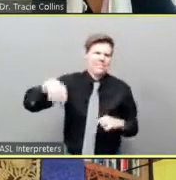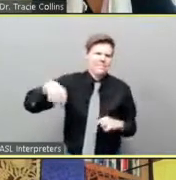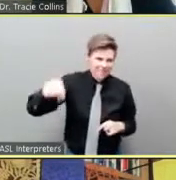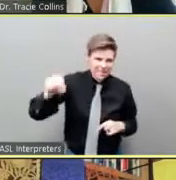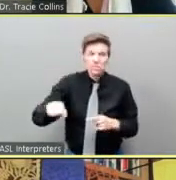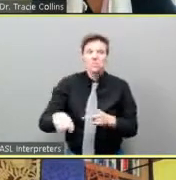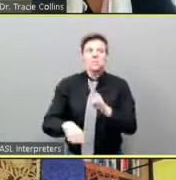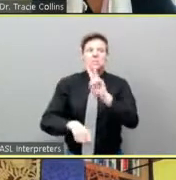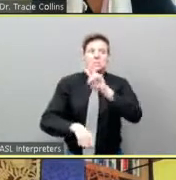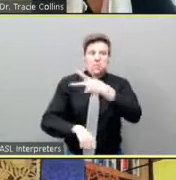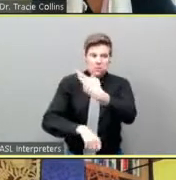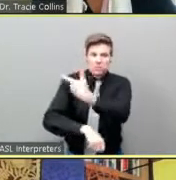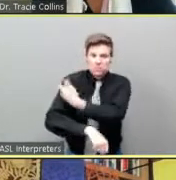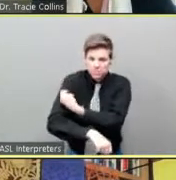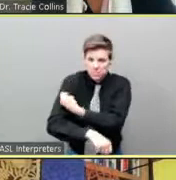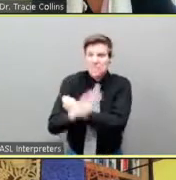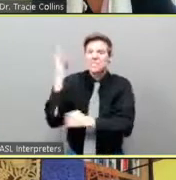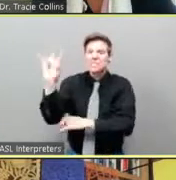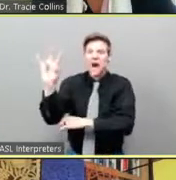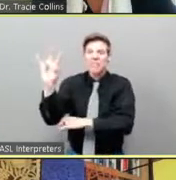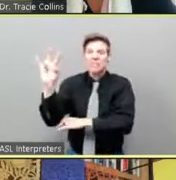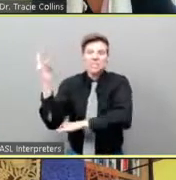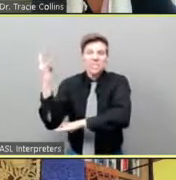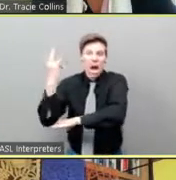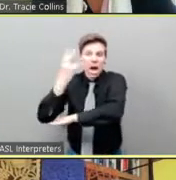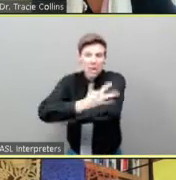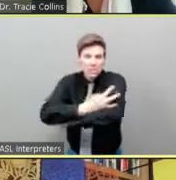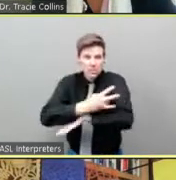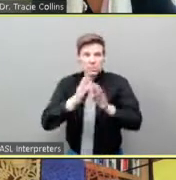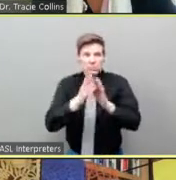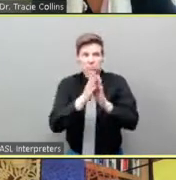like, well I got the windows isn't 70 good enough. And you know I like to